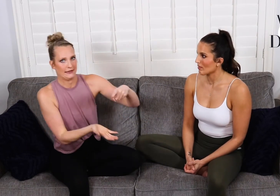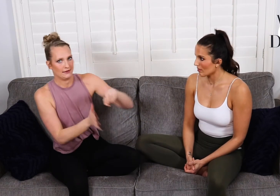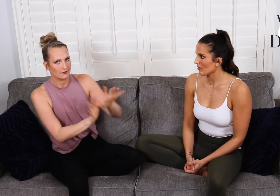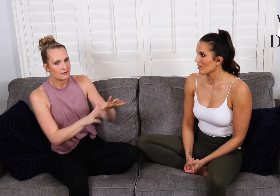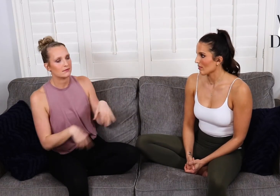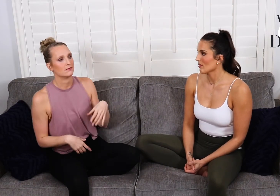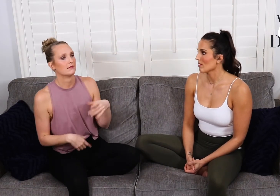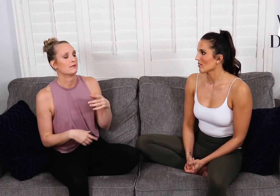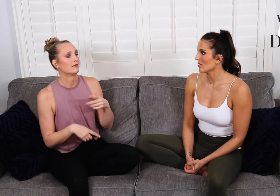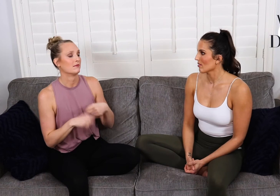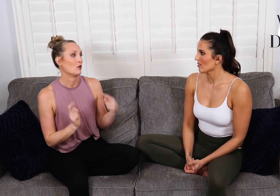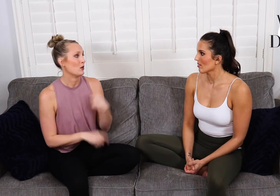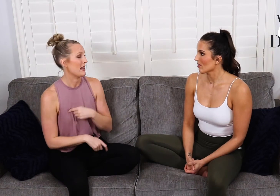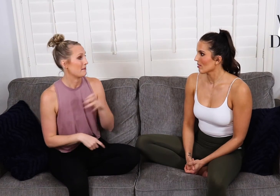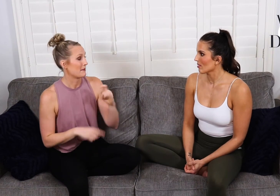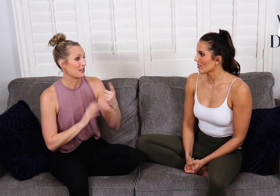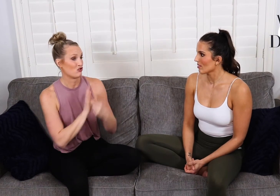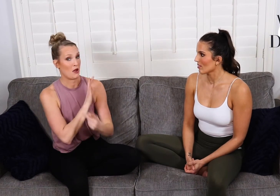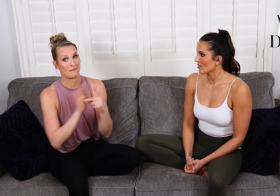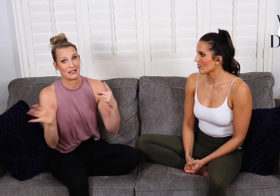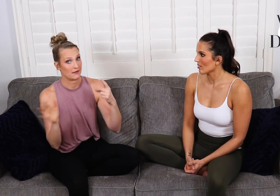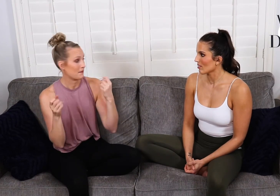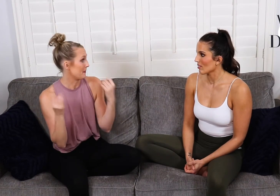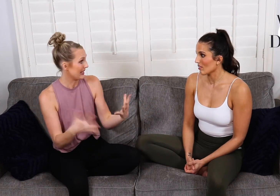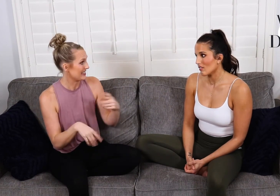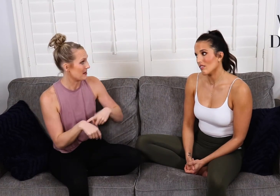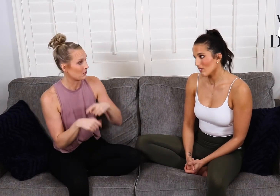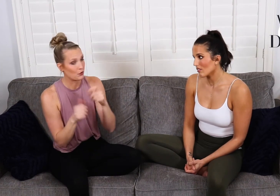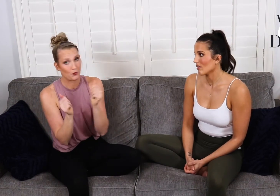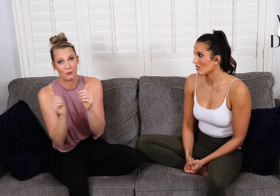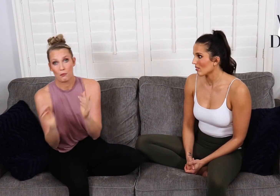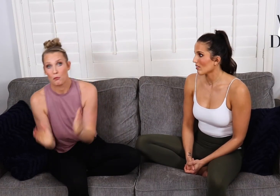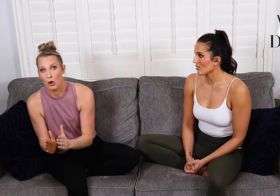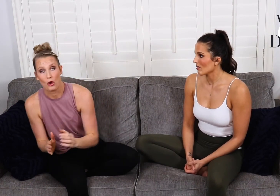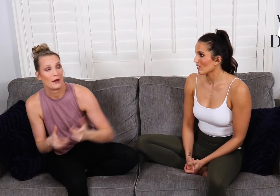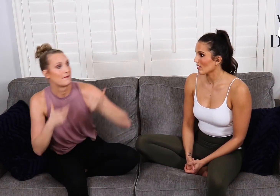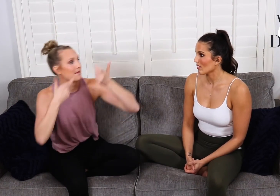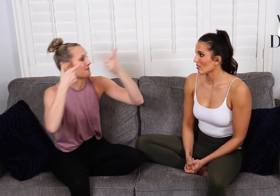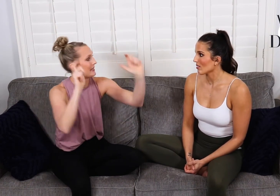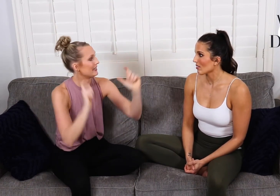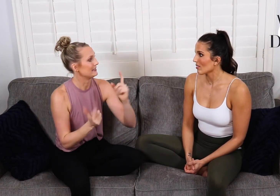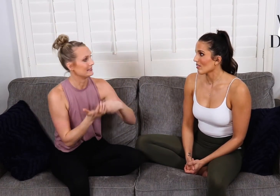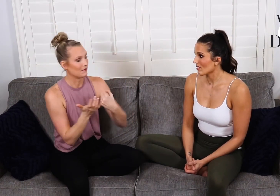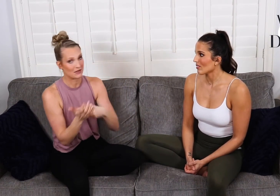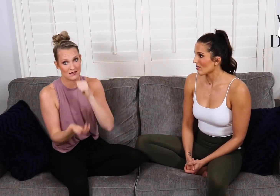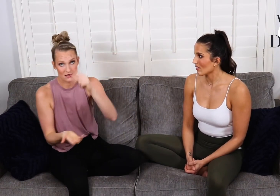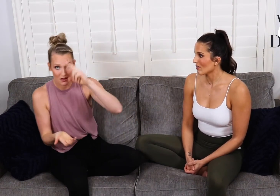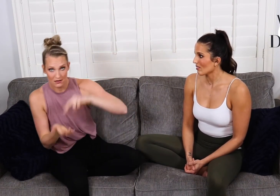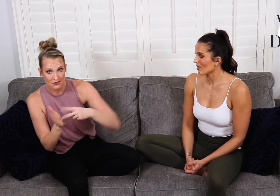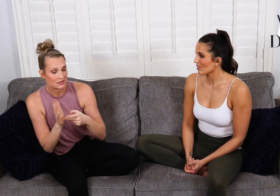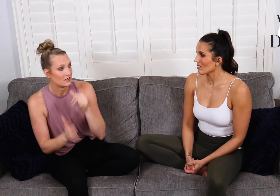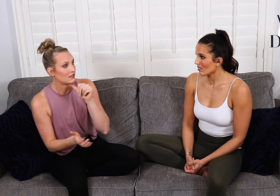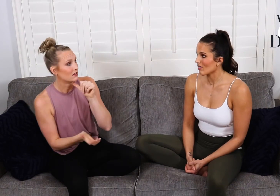it's related to communication needs but I mean we are discriminated so many times whether it's a small situation or a big situation if